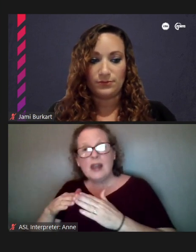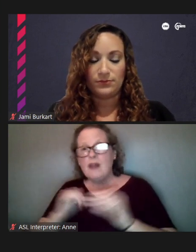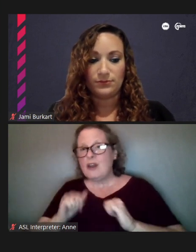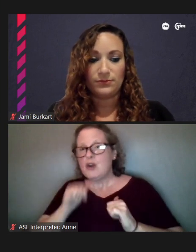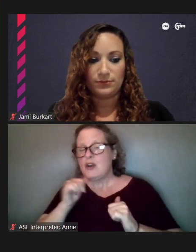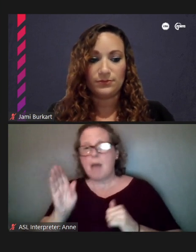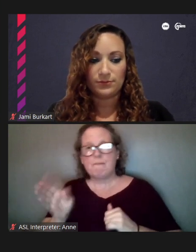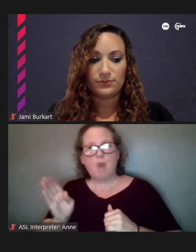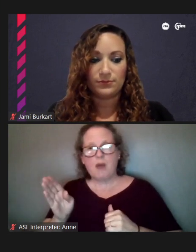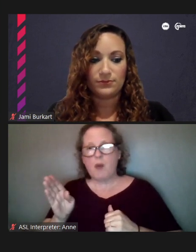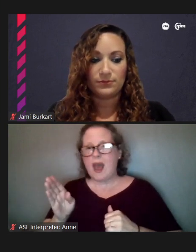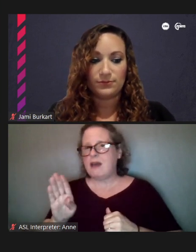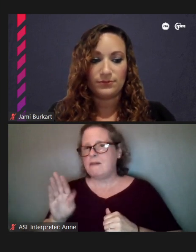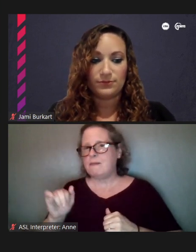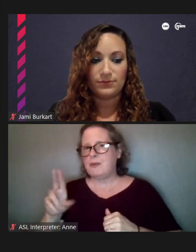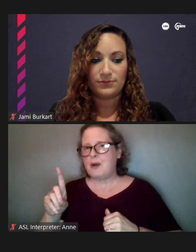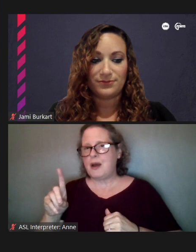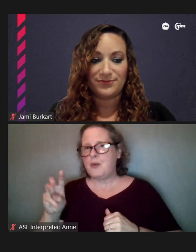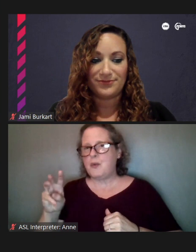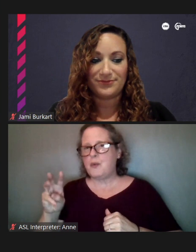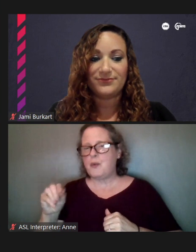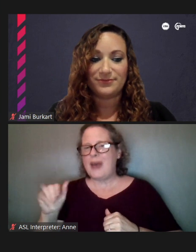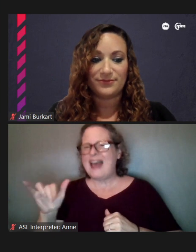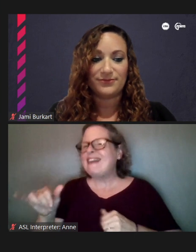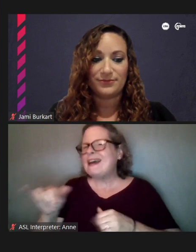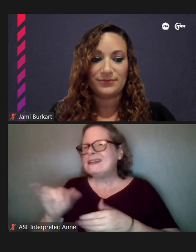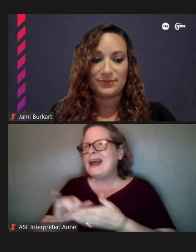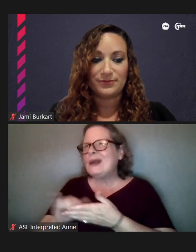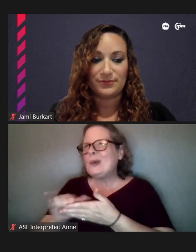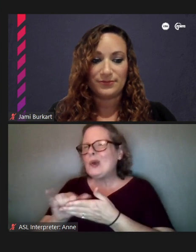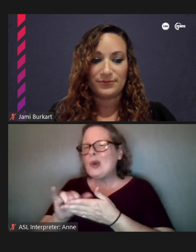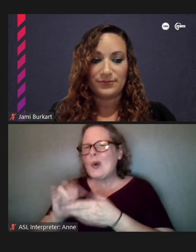that sense. I mean Broadway is the New York kind of theater and grittiness it's -- I don't